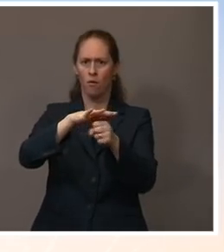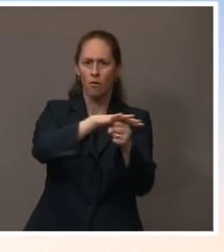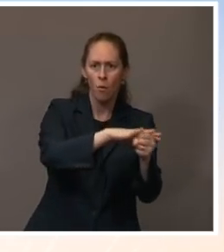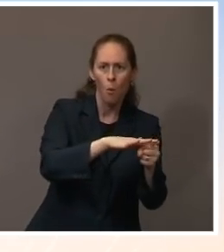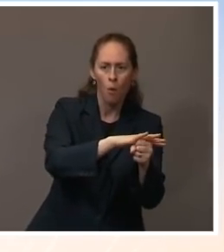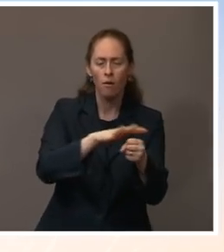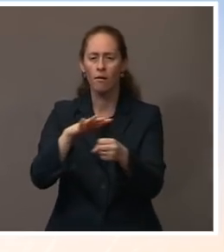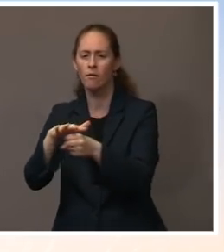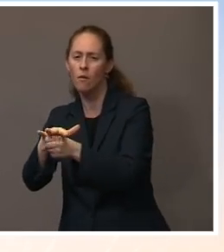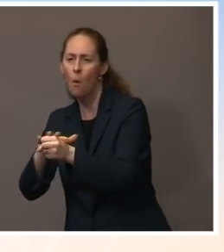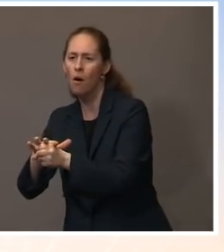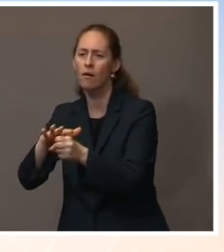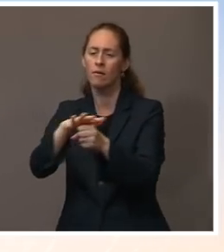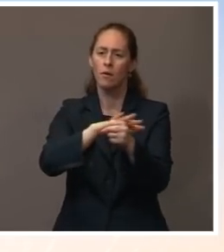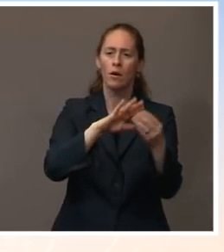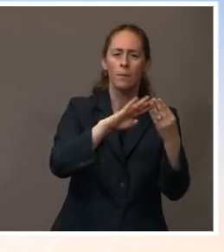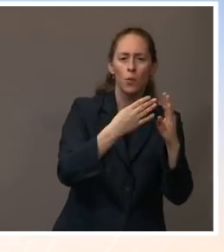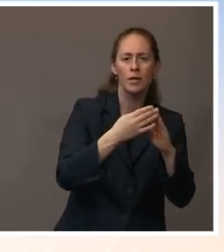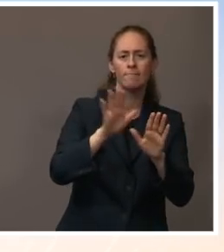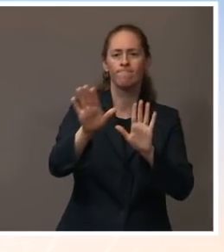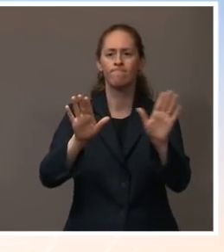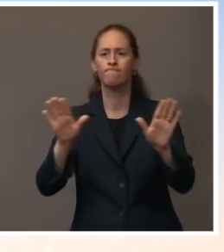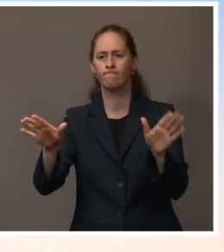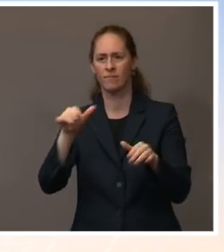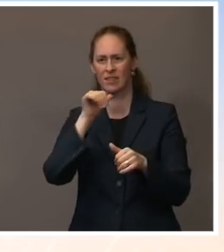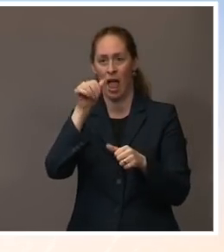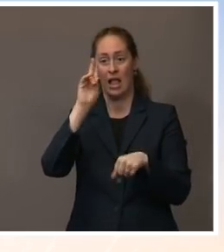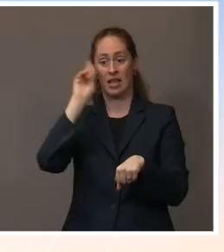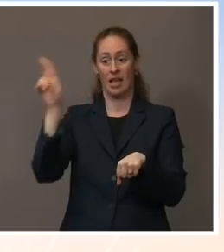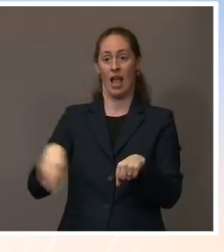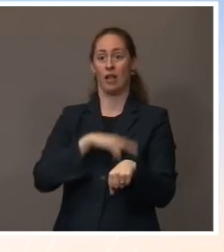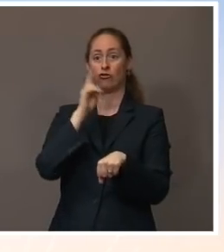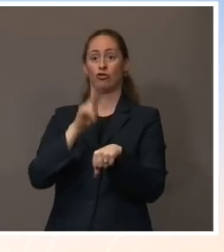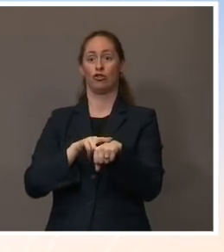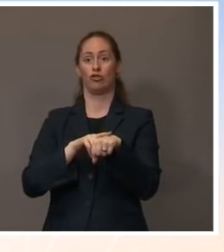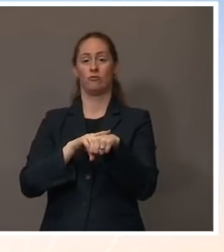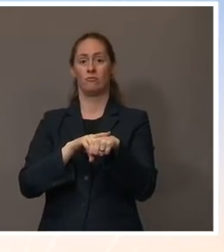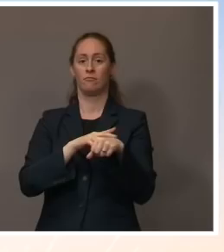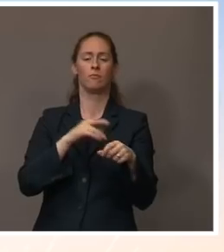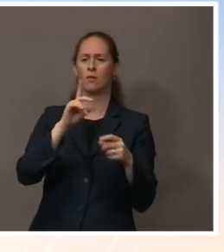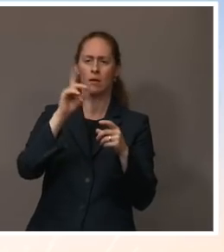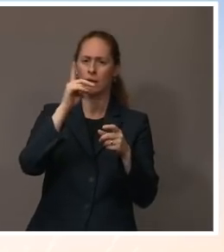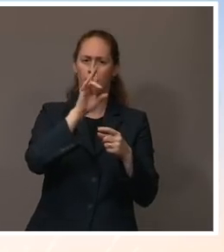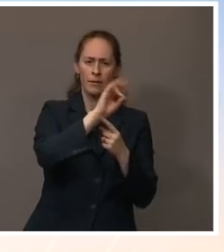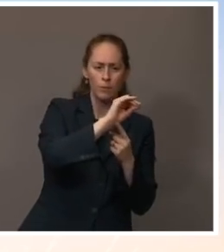community to community -- but not nationwide, no. It's really dependent on where you're living. The Press: So, because the President is in Washington, D.C.,